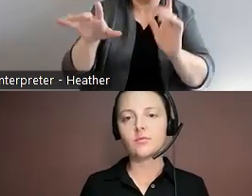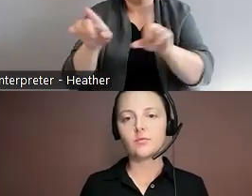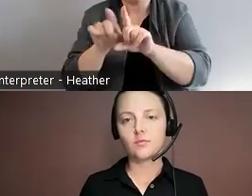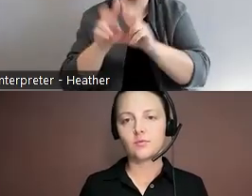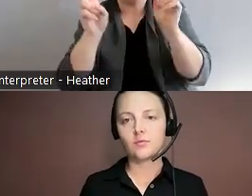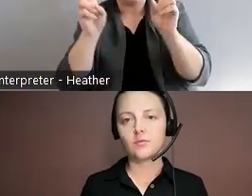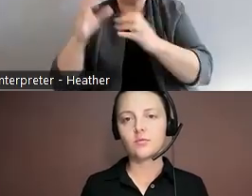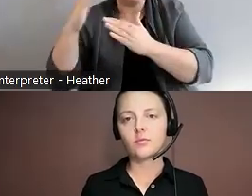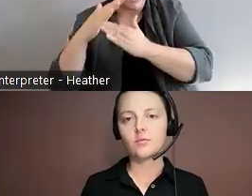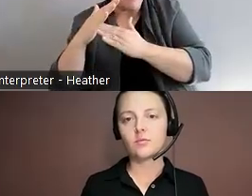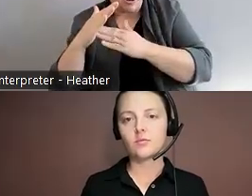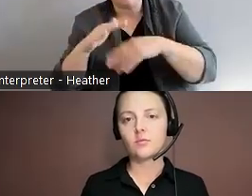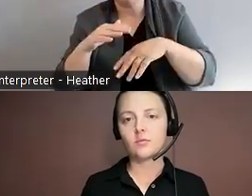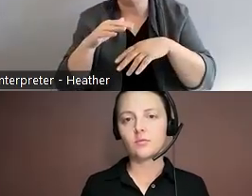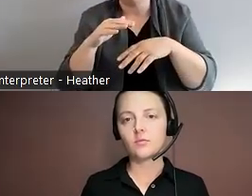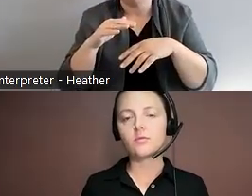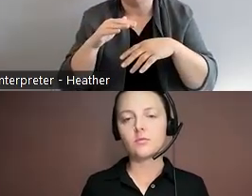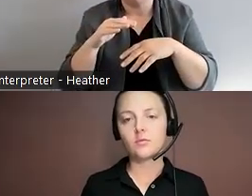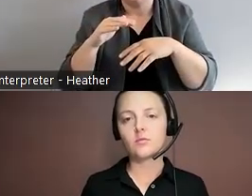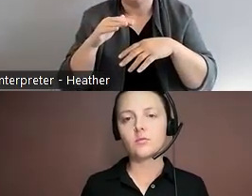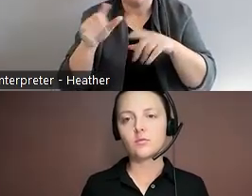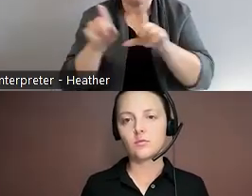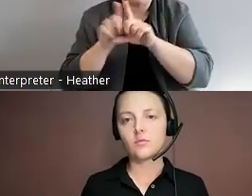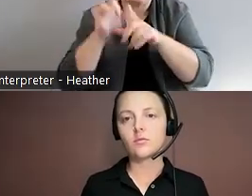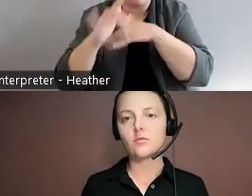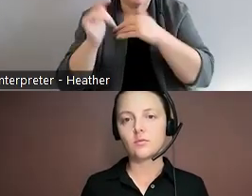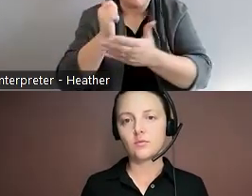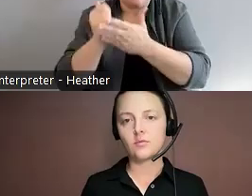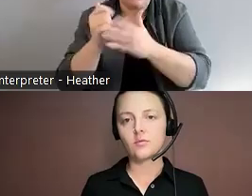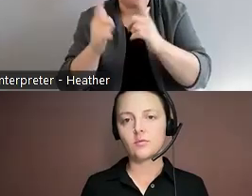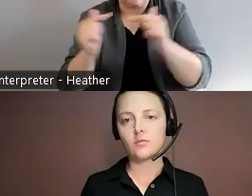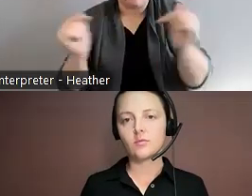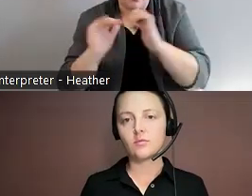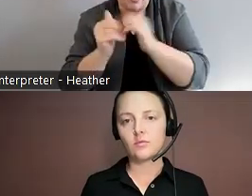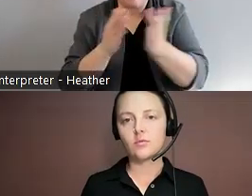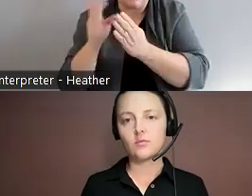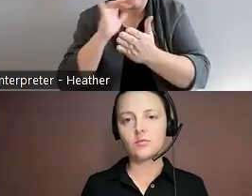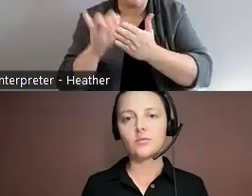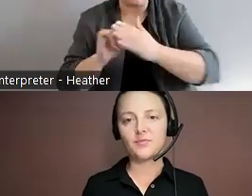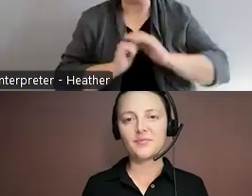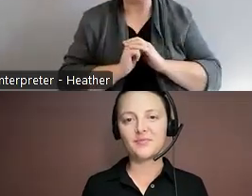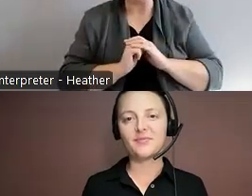uh how to uh use early interventions and so on and how to plan those things. Uh this is what the unit